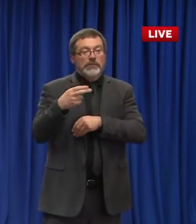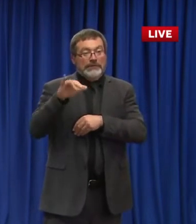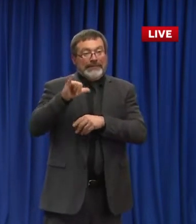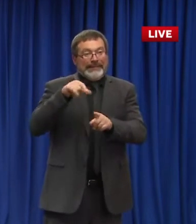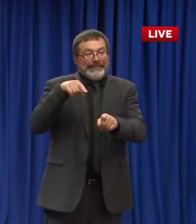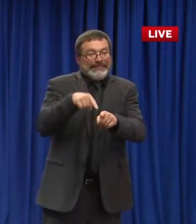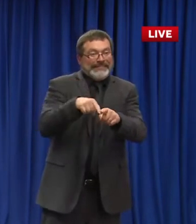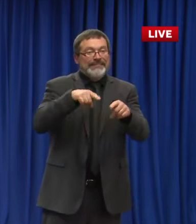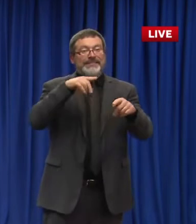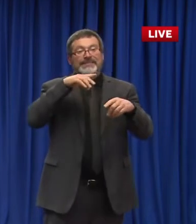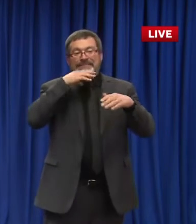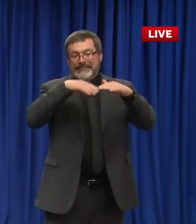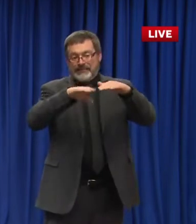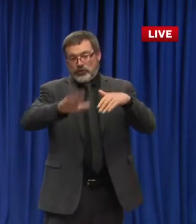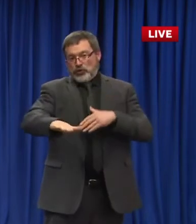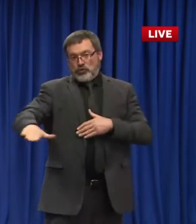THIS WAS IN A CHILD.